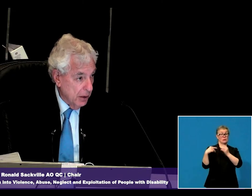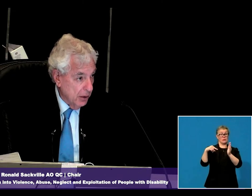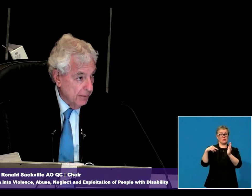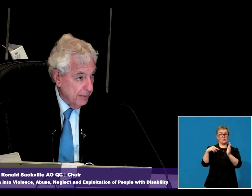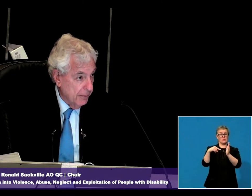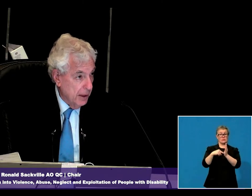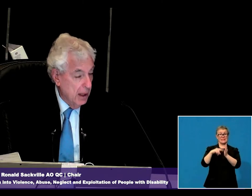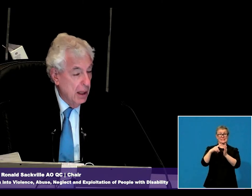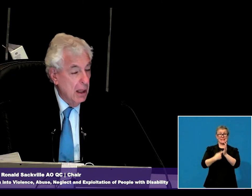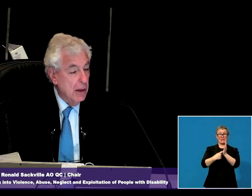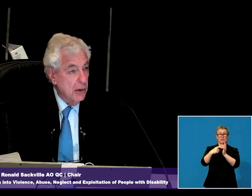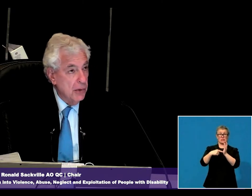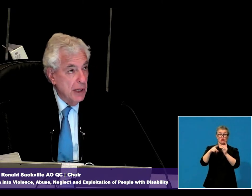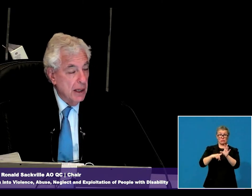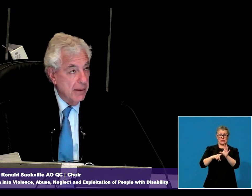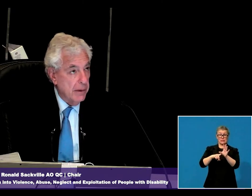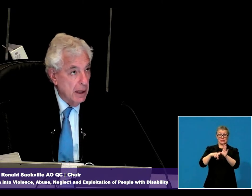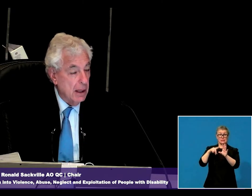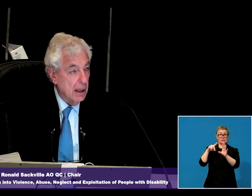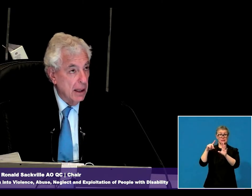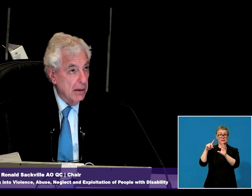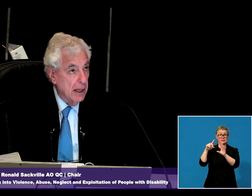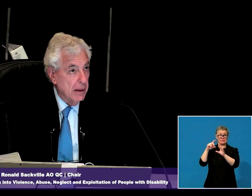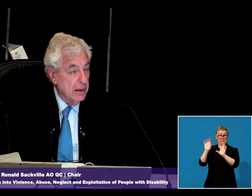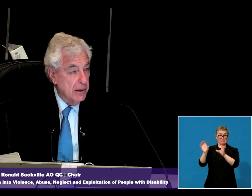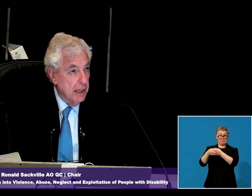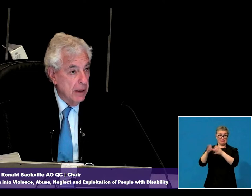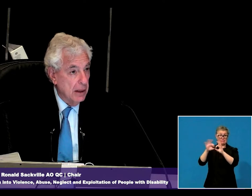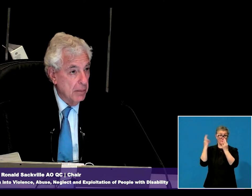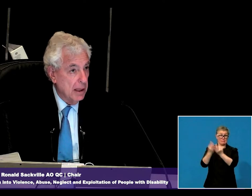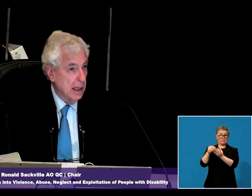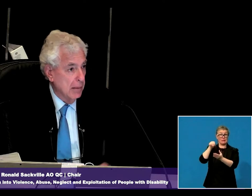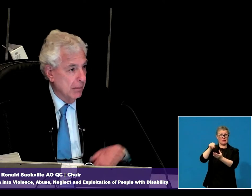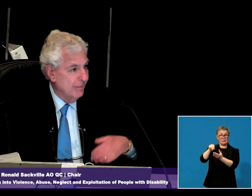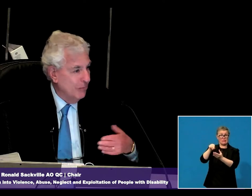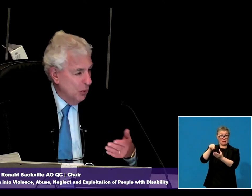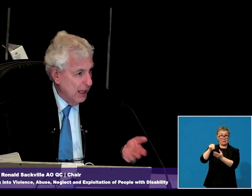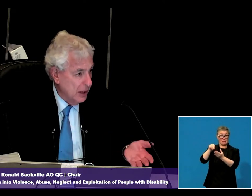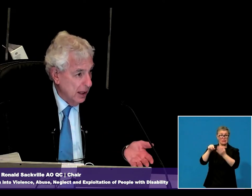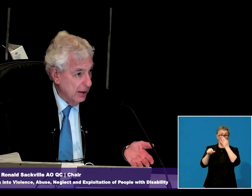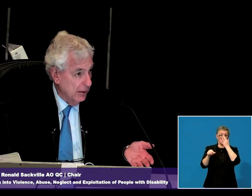That's right. CHAIR: You said, I think, that this meant that he became more isolated.